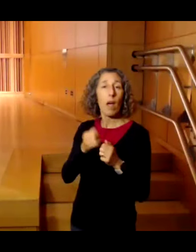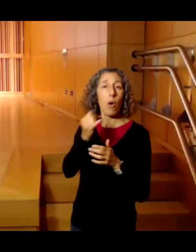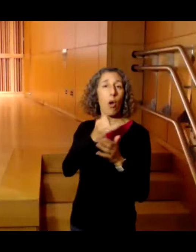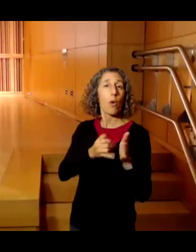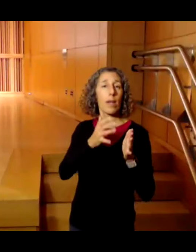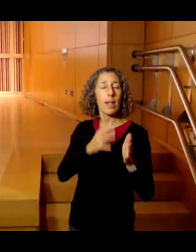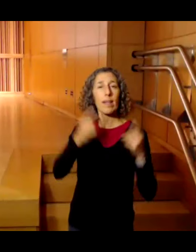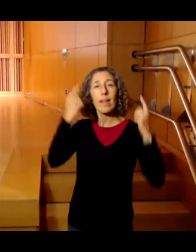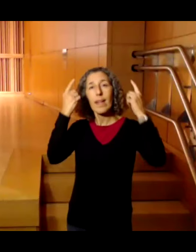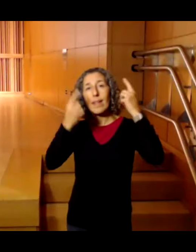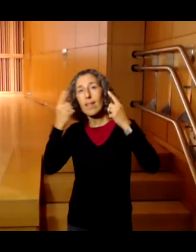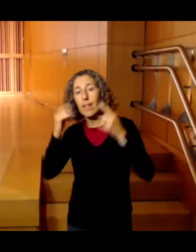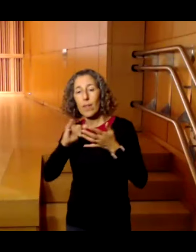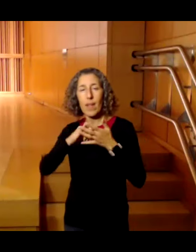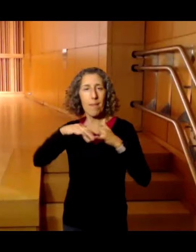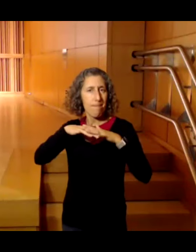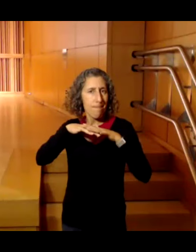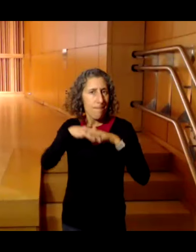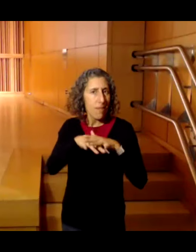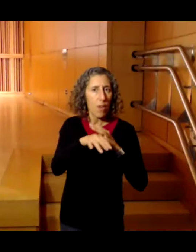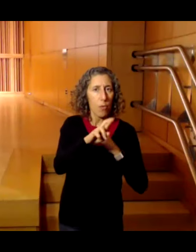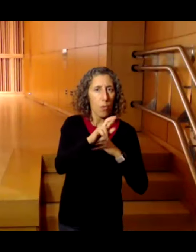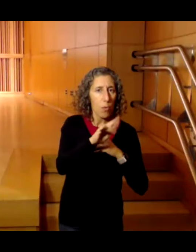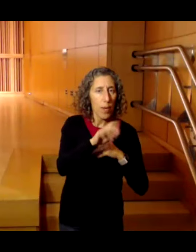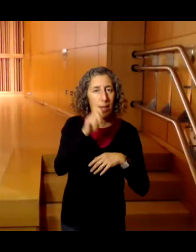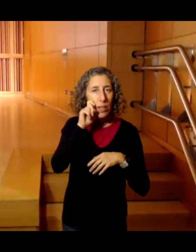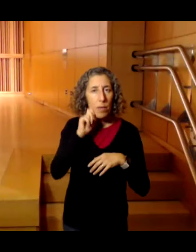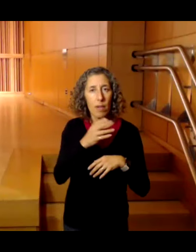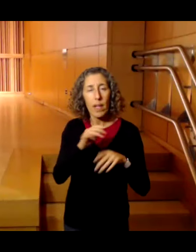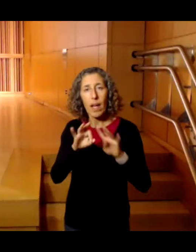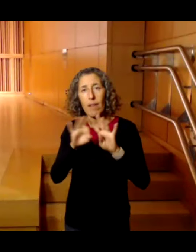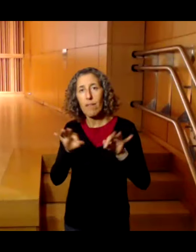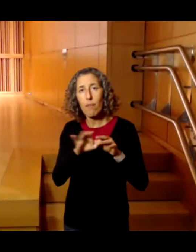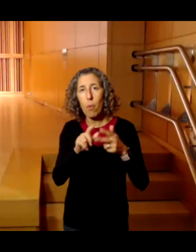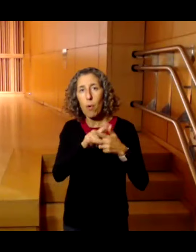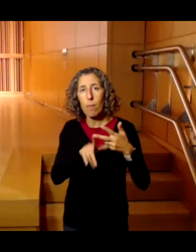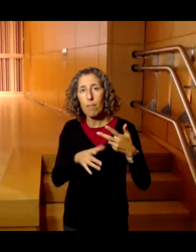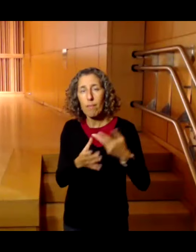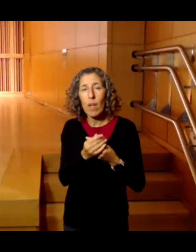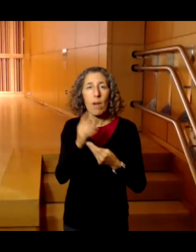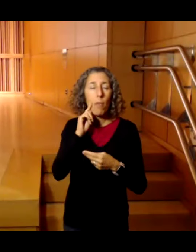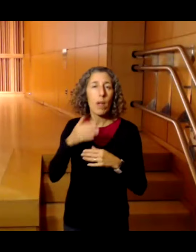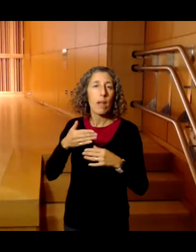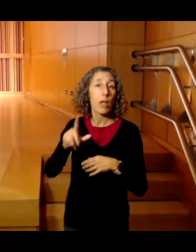Sexuality and form in the late 20th century and its afterlives.